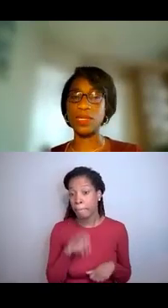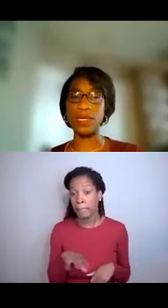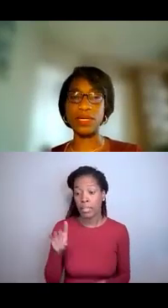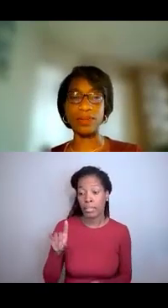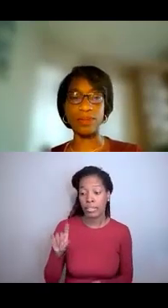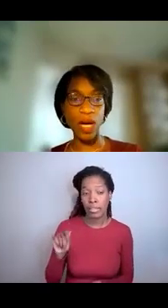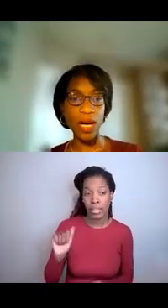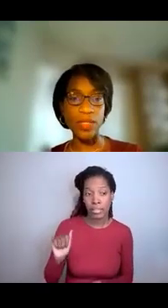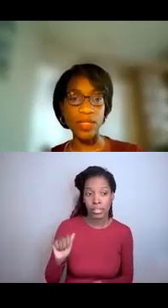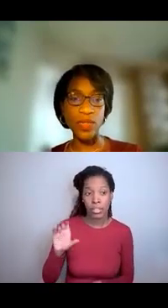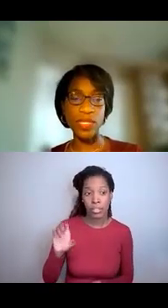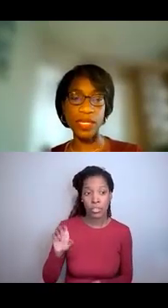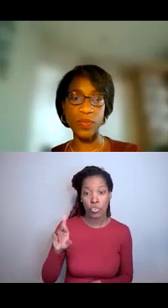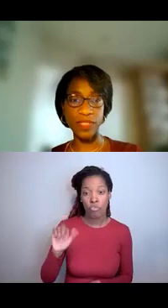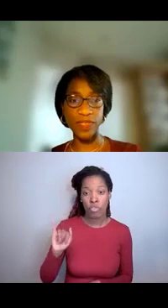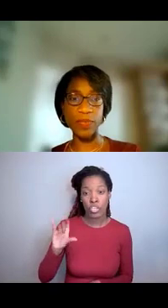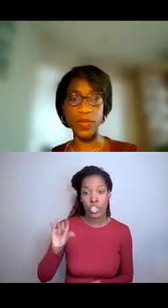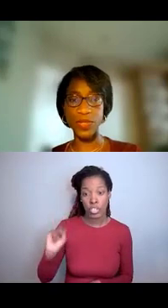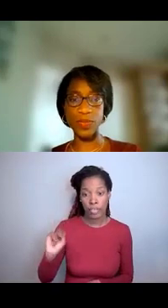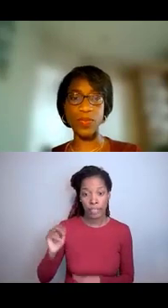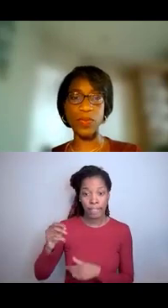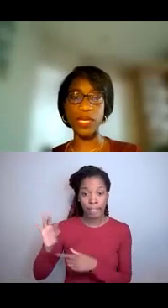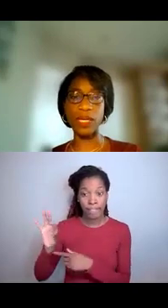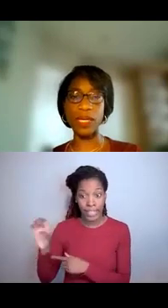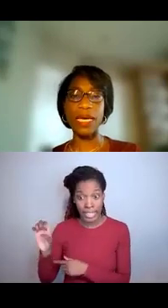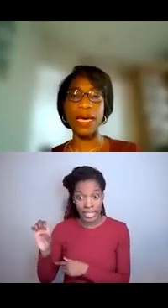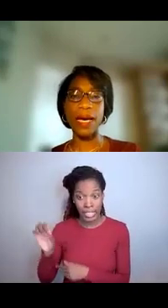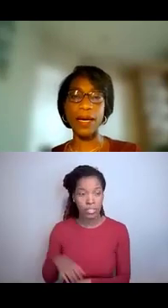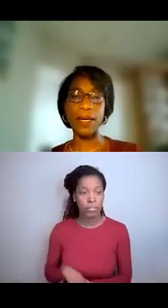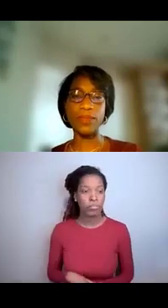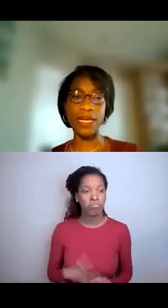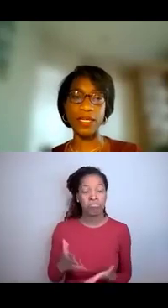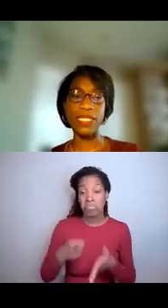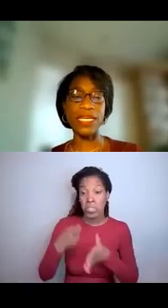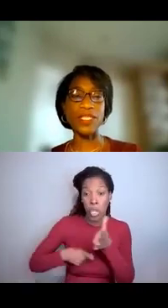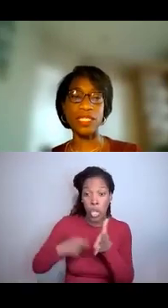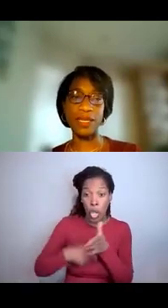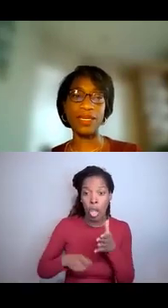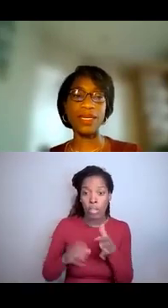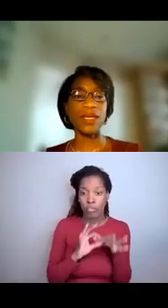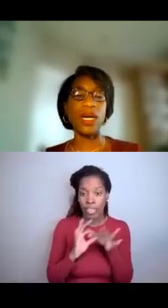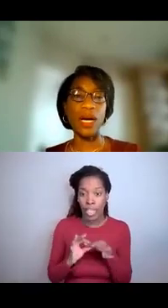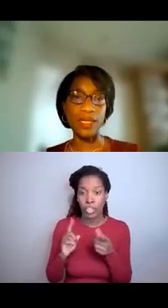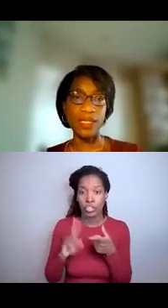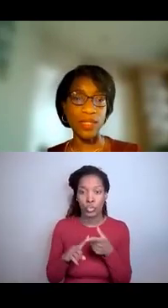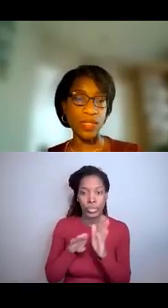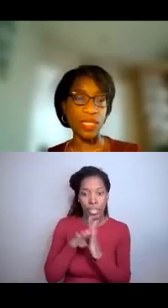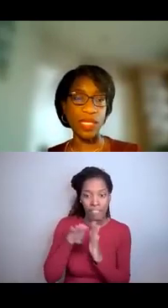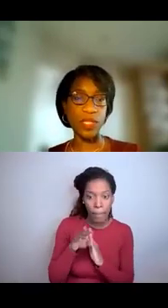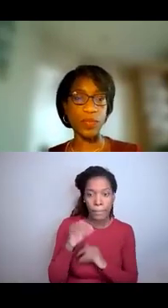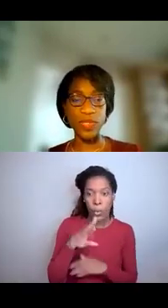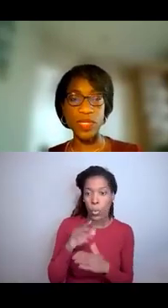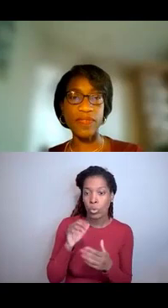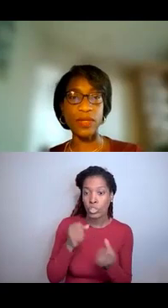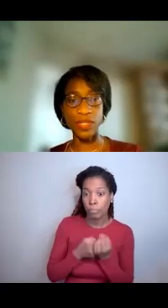or costs associated with developing a supporting documentation, costs associated preserving